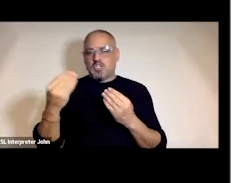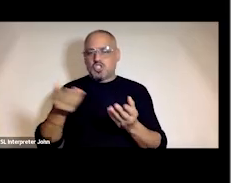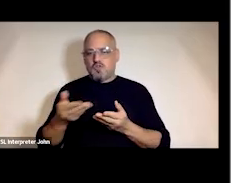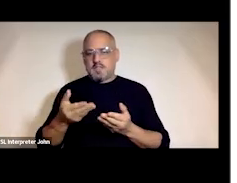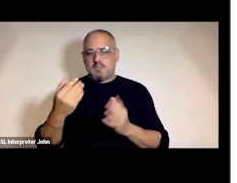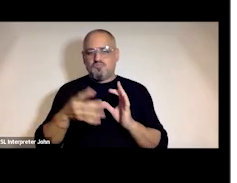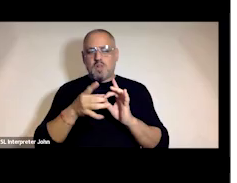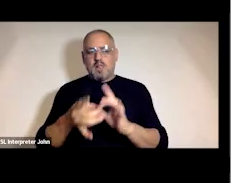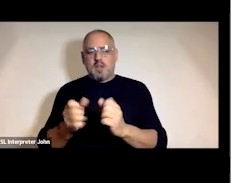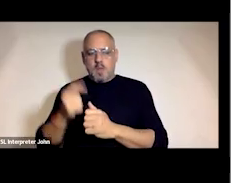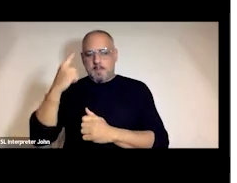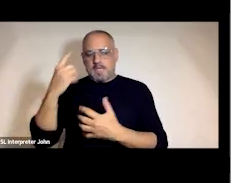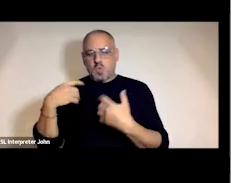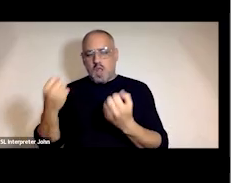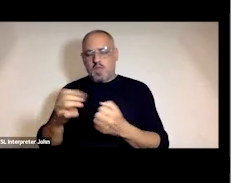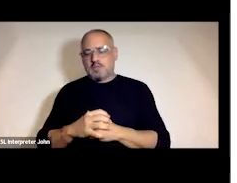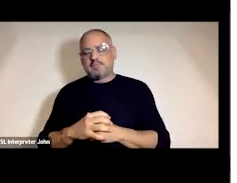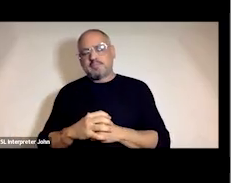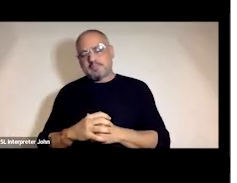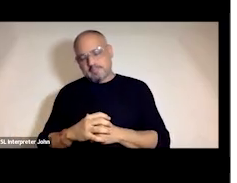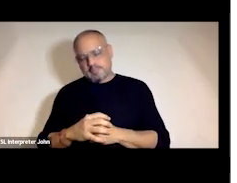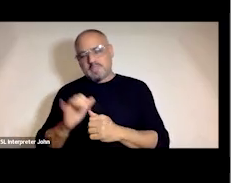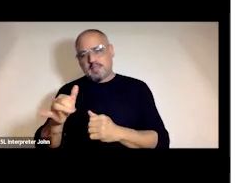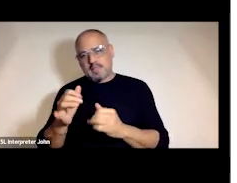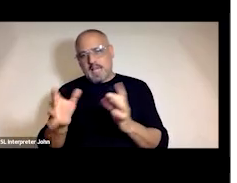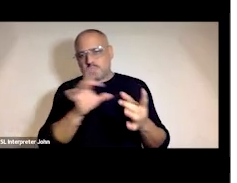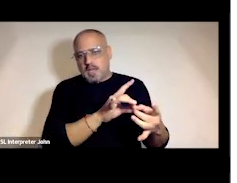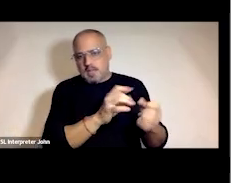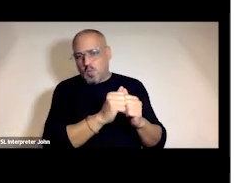related to mental health. So that would be relevant to their disability claim.